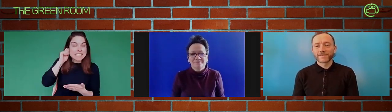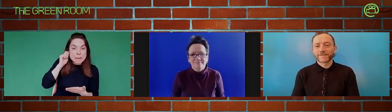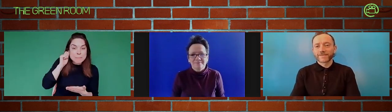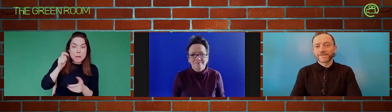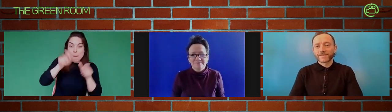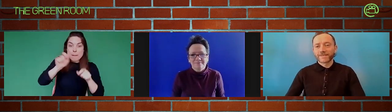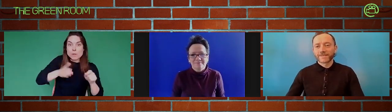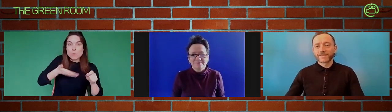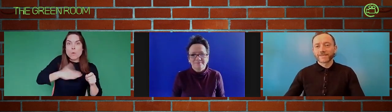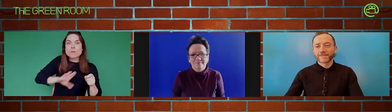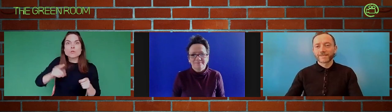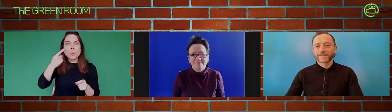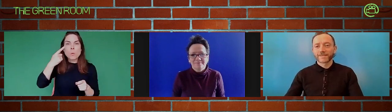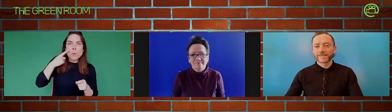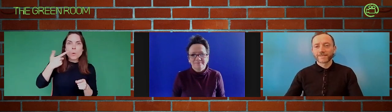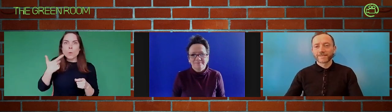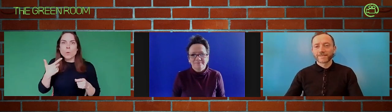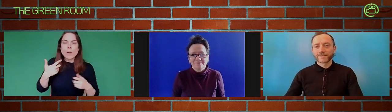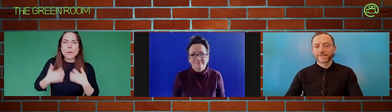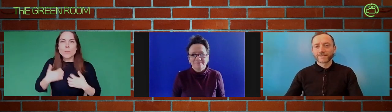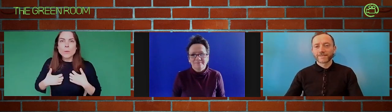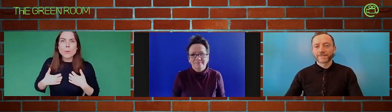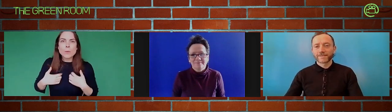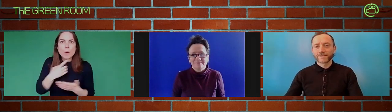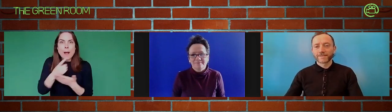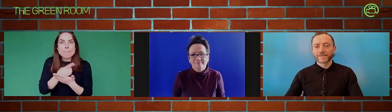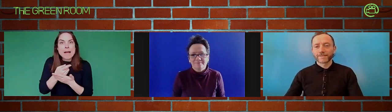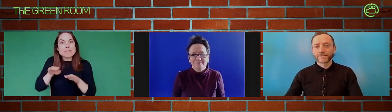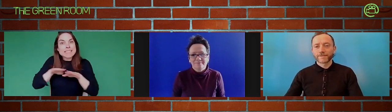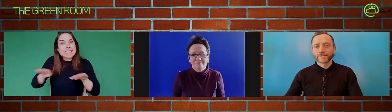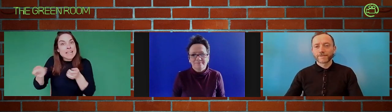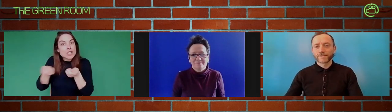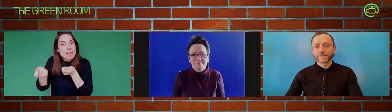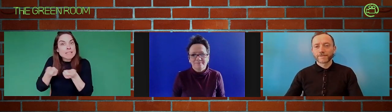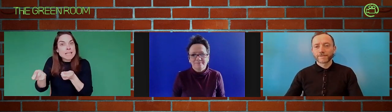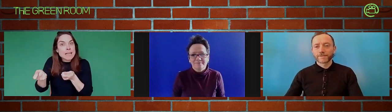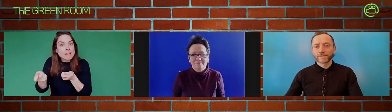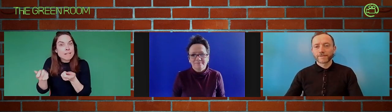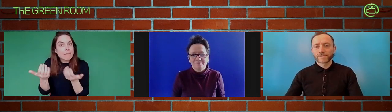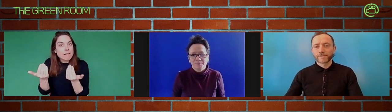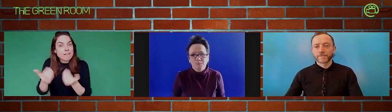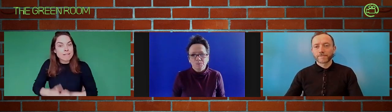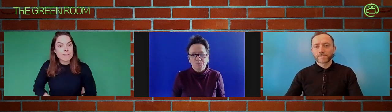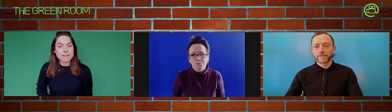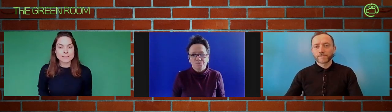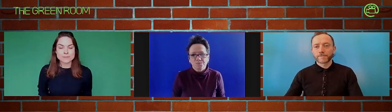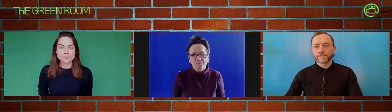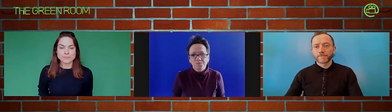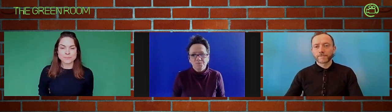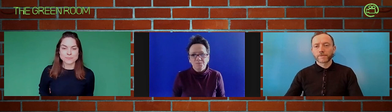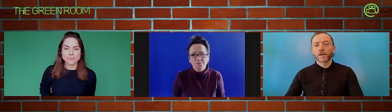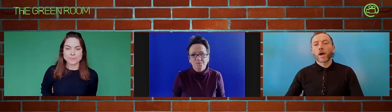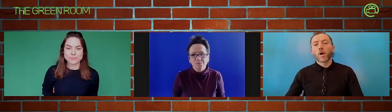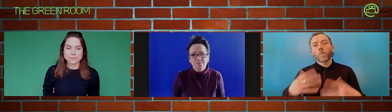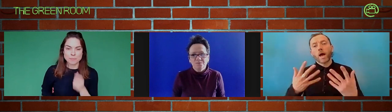Well okay. For stage management